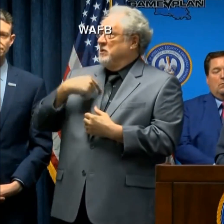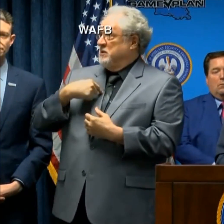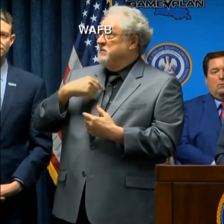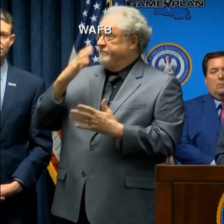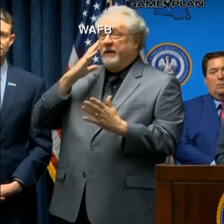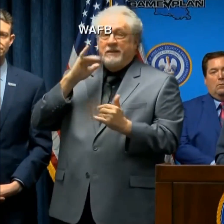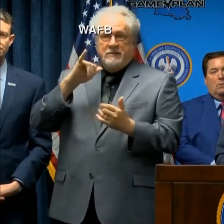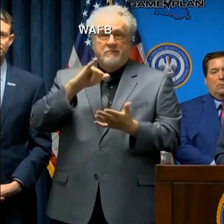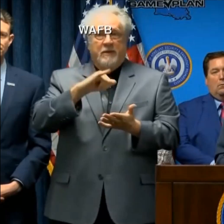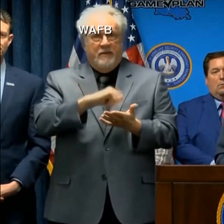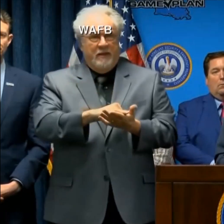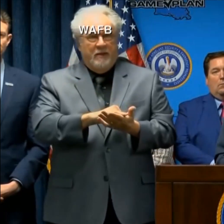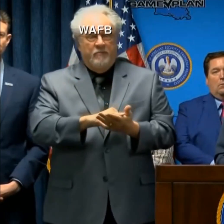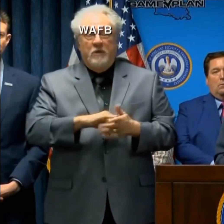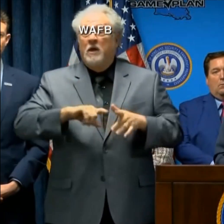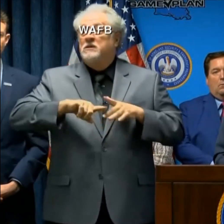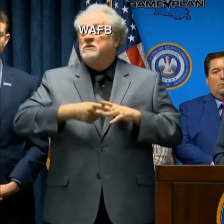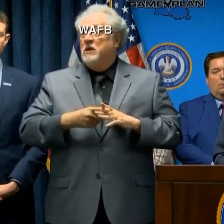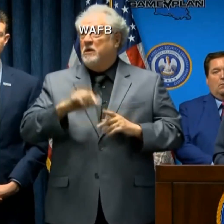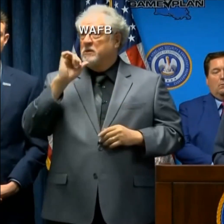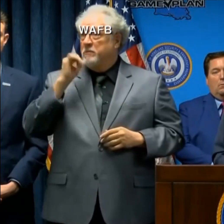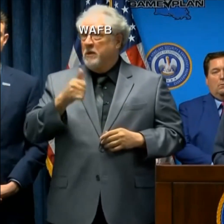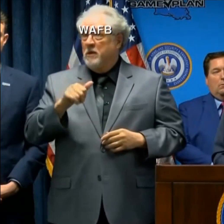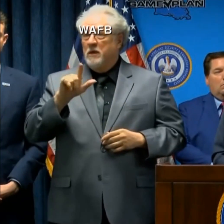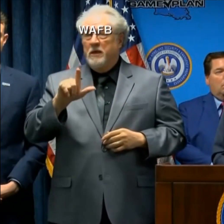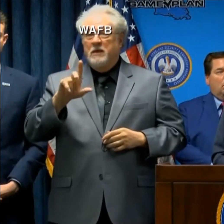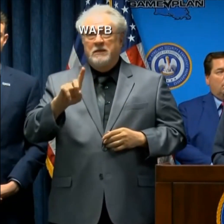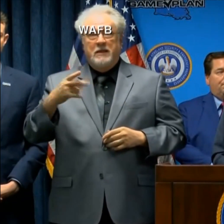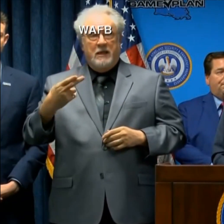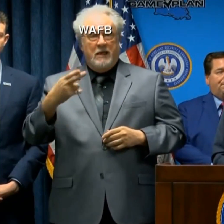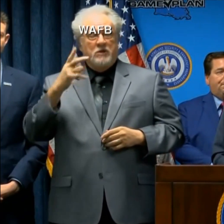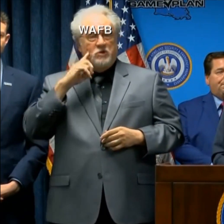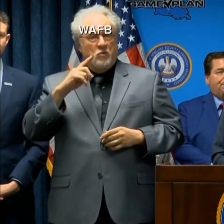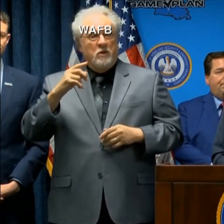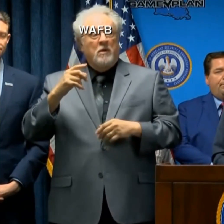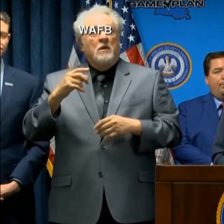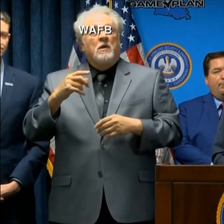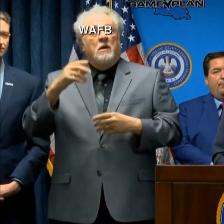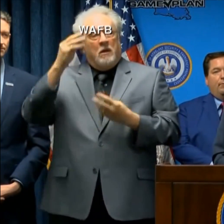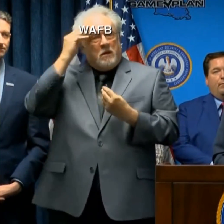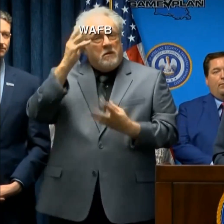starting tomorrow LDH we'll be updating presumptive positives and other relevant